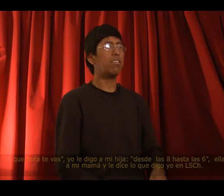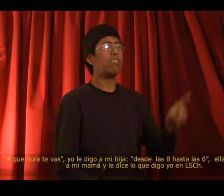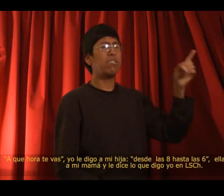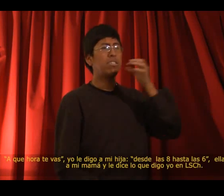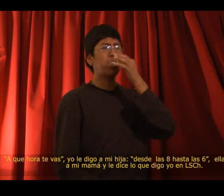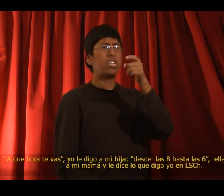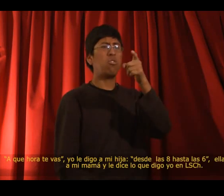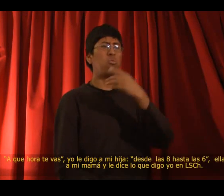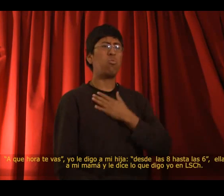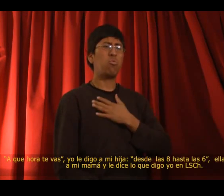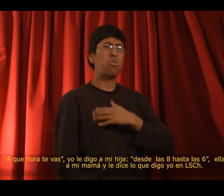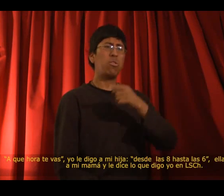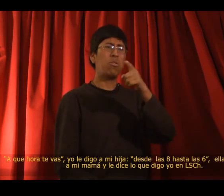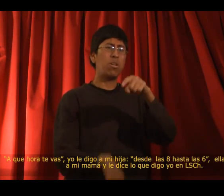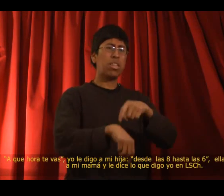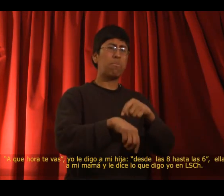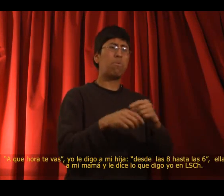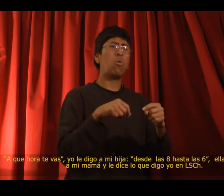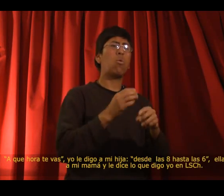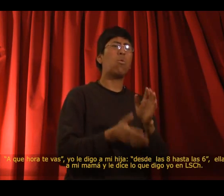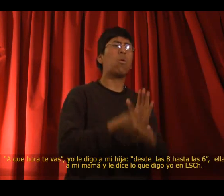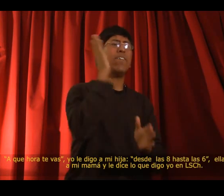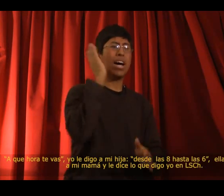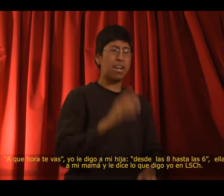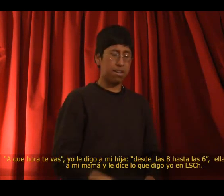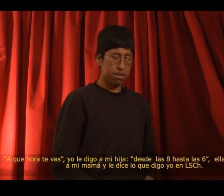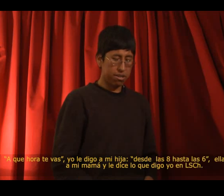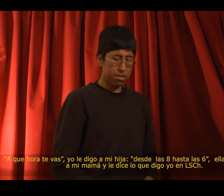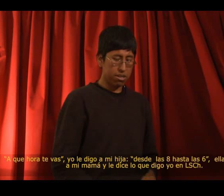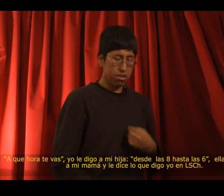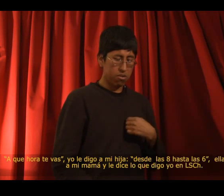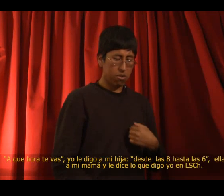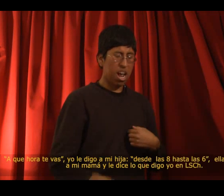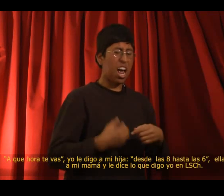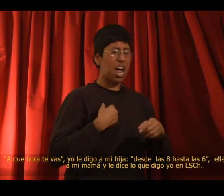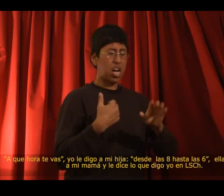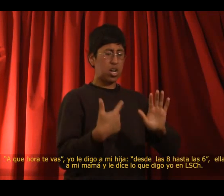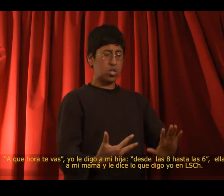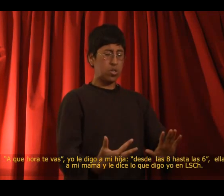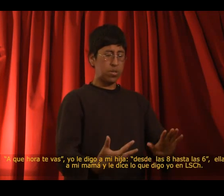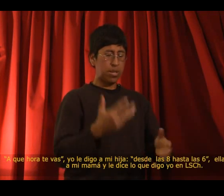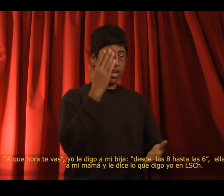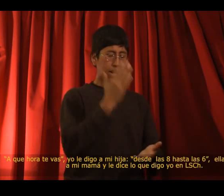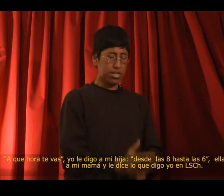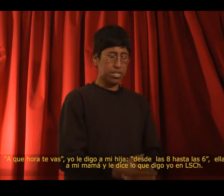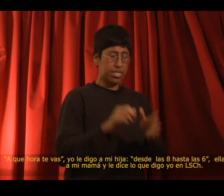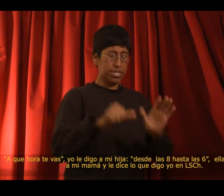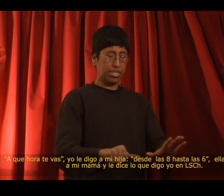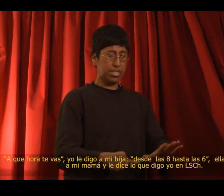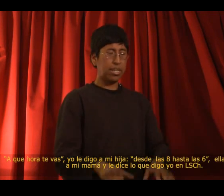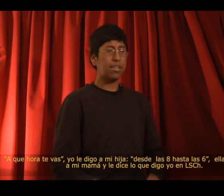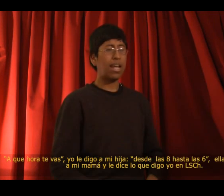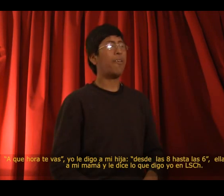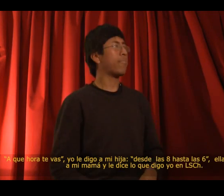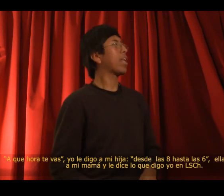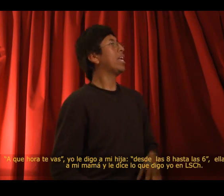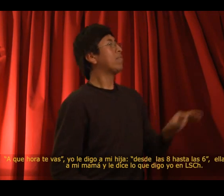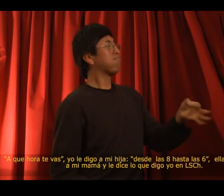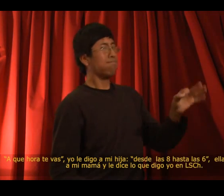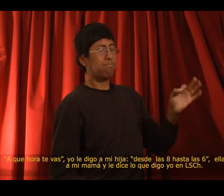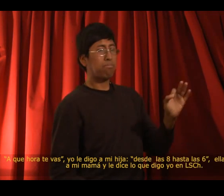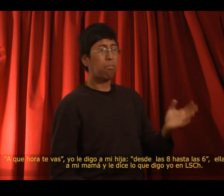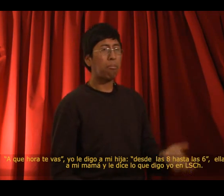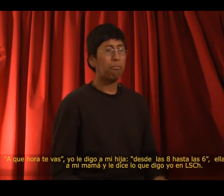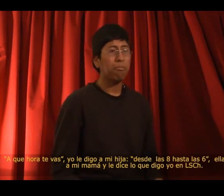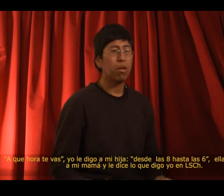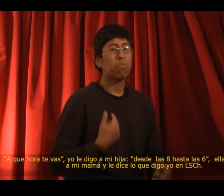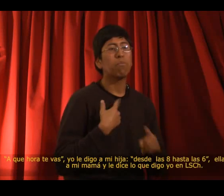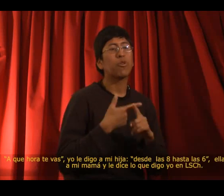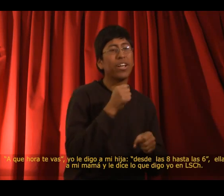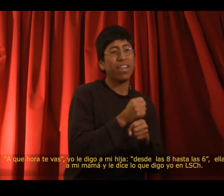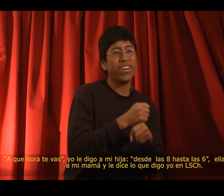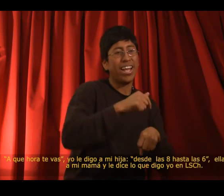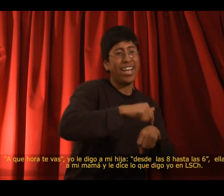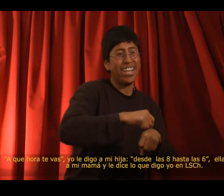My mother says to me, “What time are you leaving?” I say to my daughter, “I will be out from 8 to 6.”